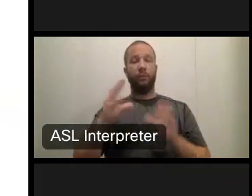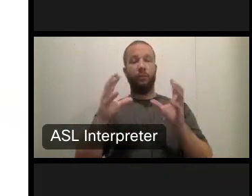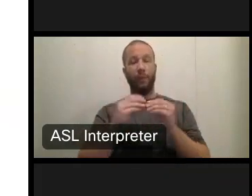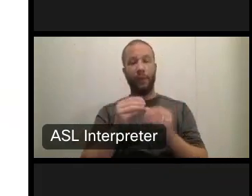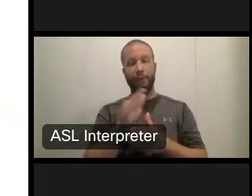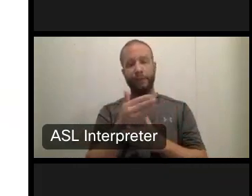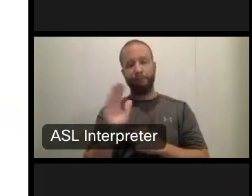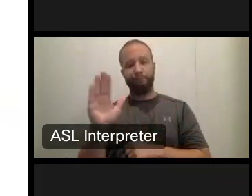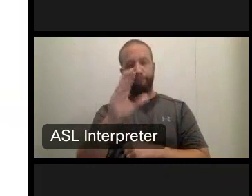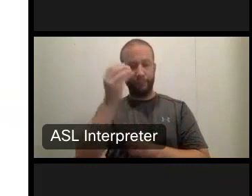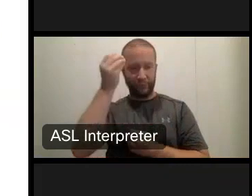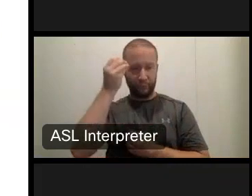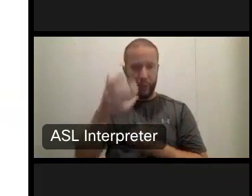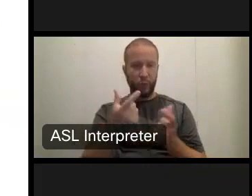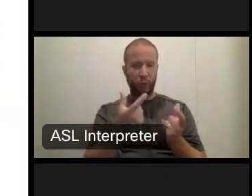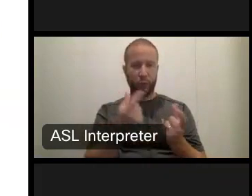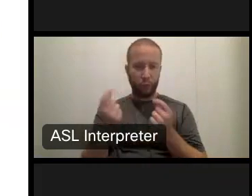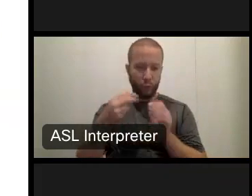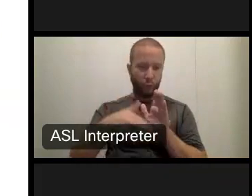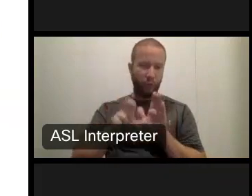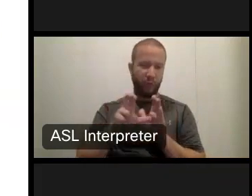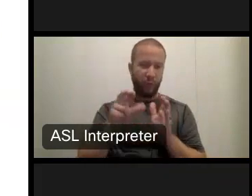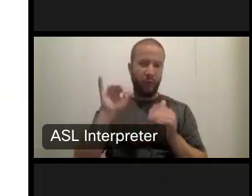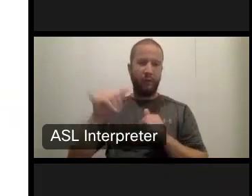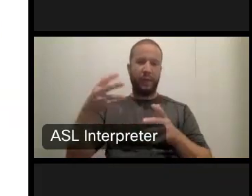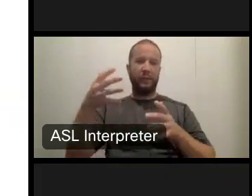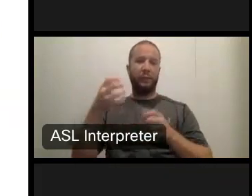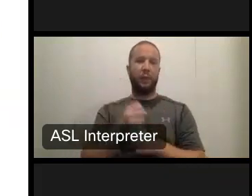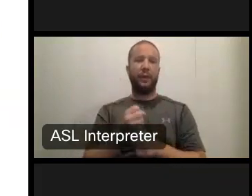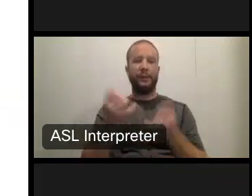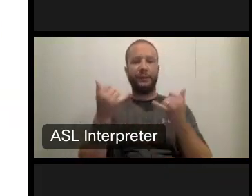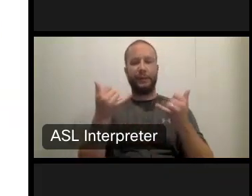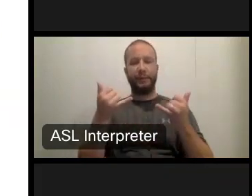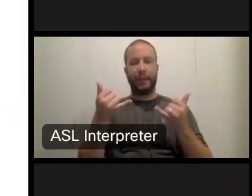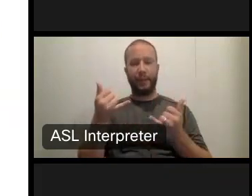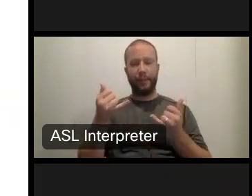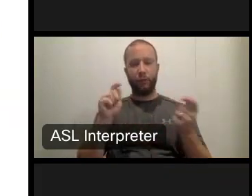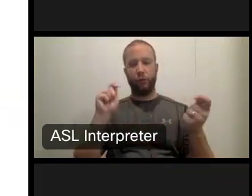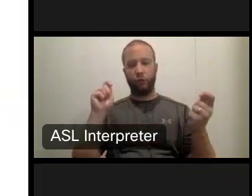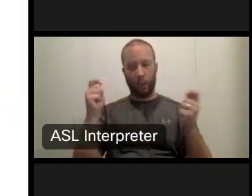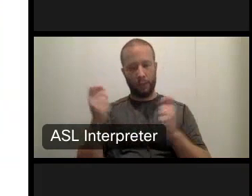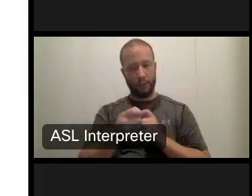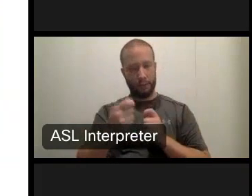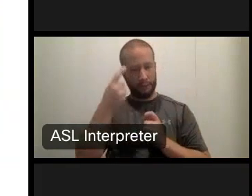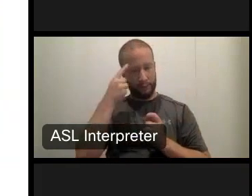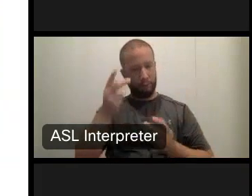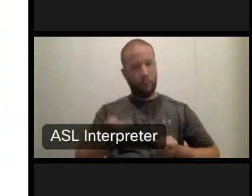some information that led to the proposed changes that we're sharing with you today